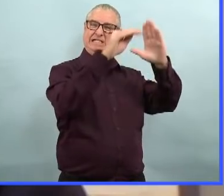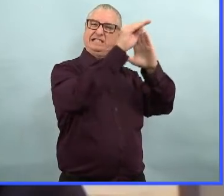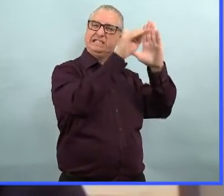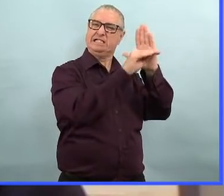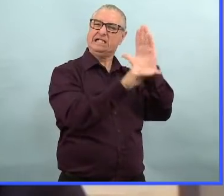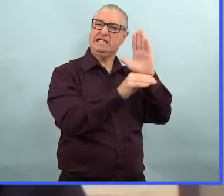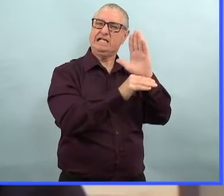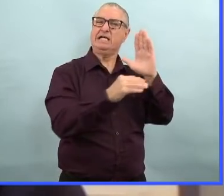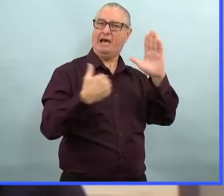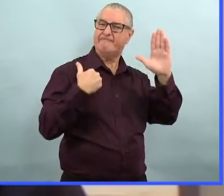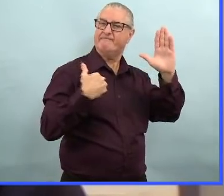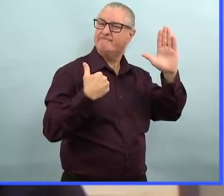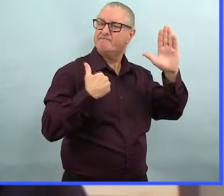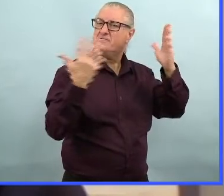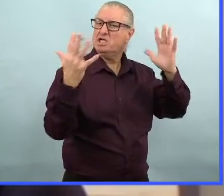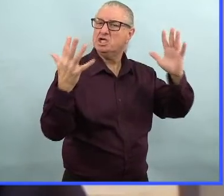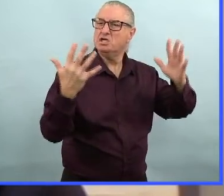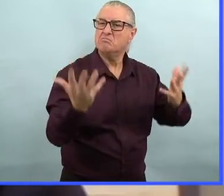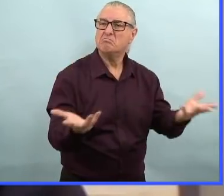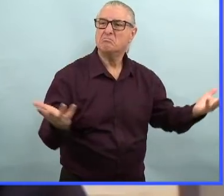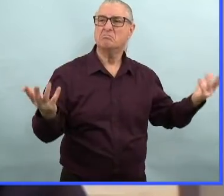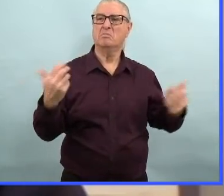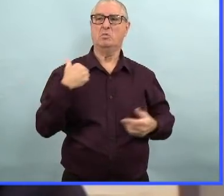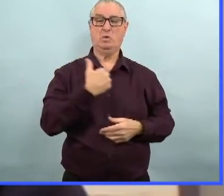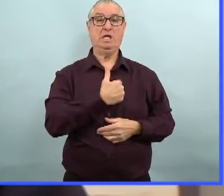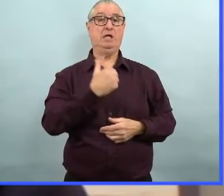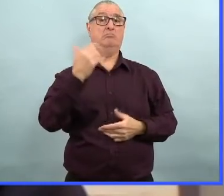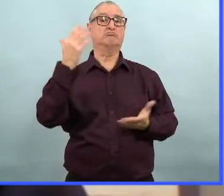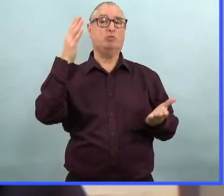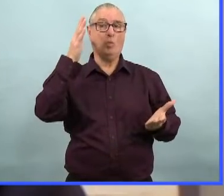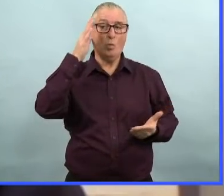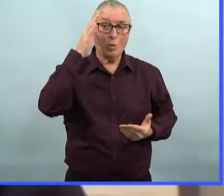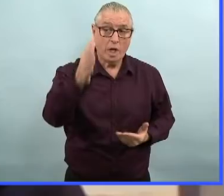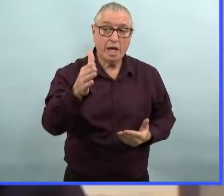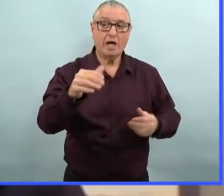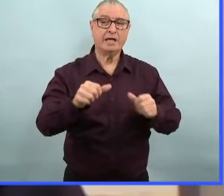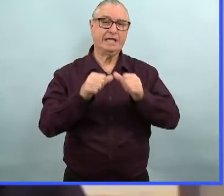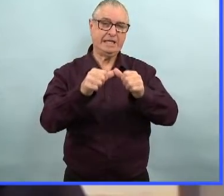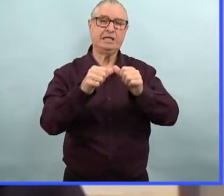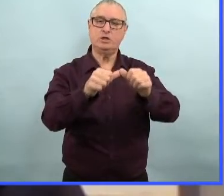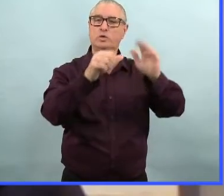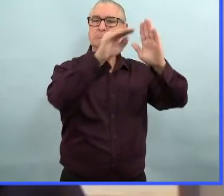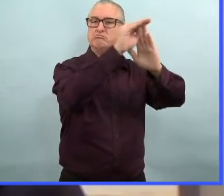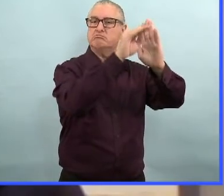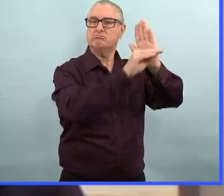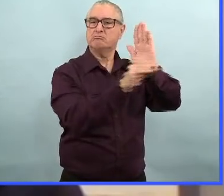and we're going to have to continue to to follow things but again when we use terms like circuit